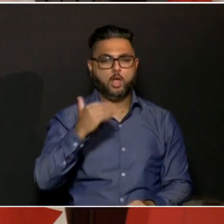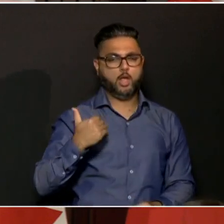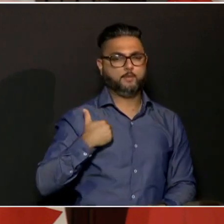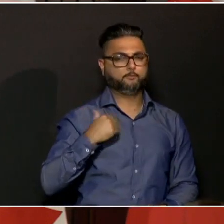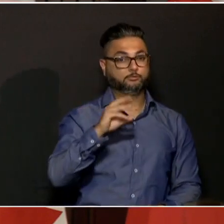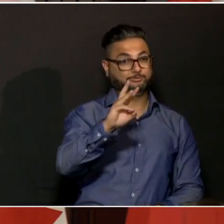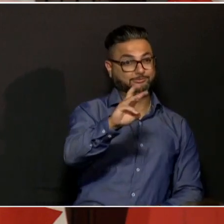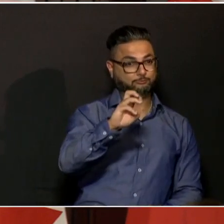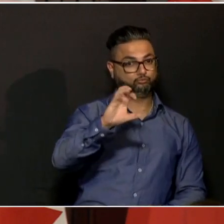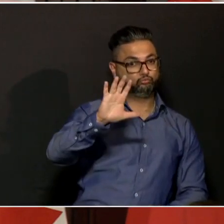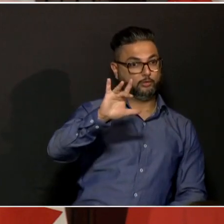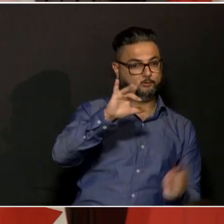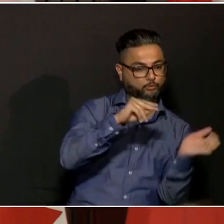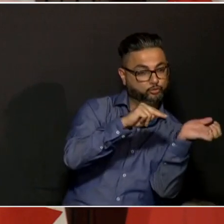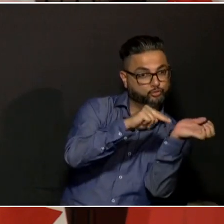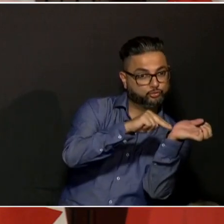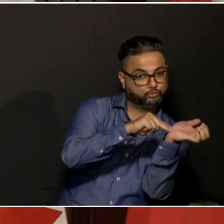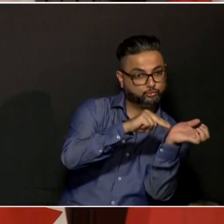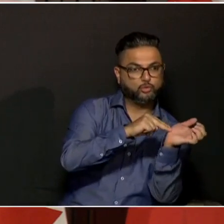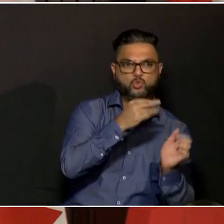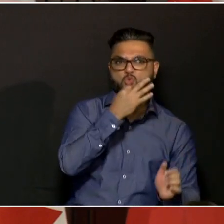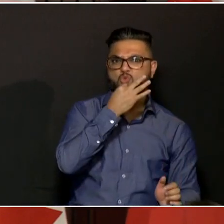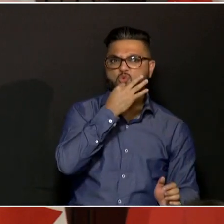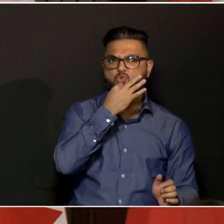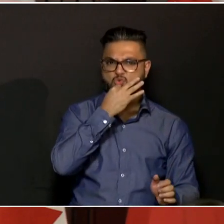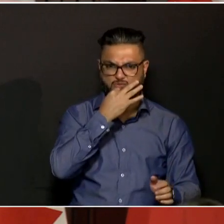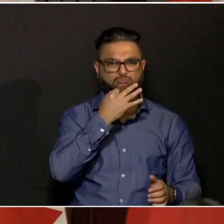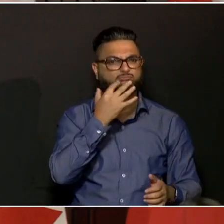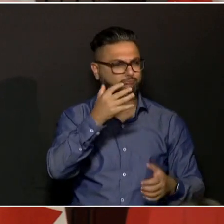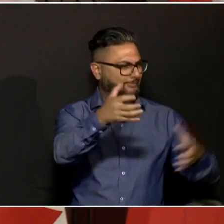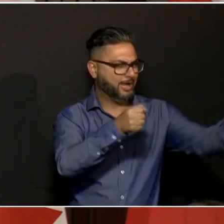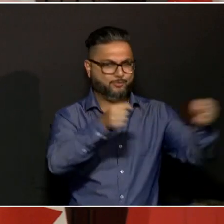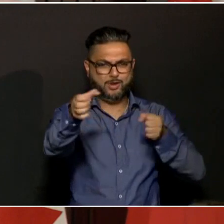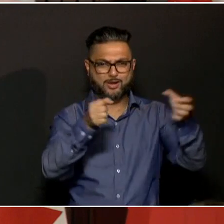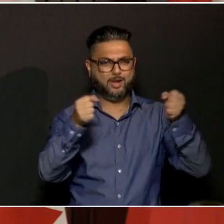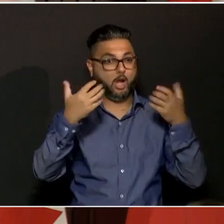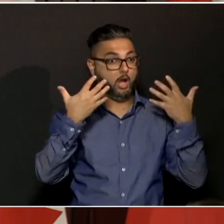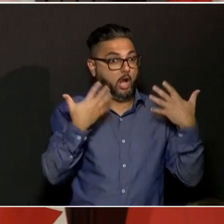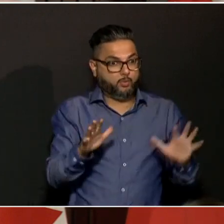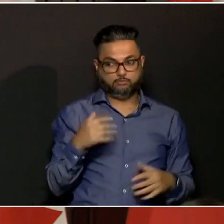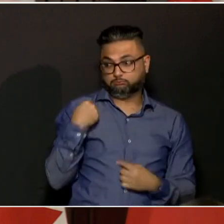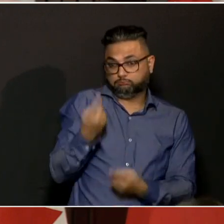responsible for helping, and we will have 625 nurses available shortly.